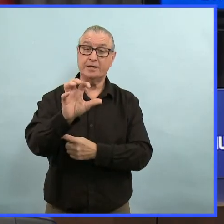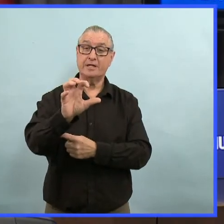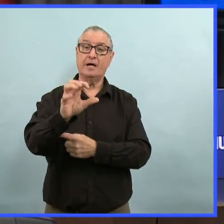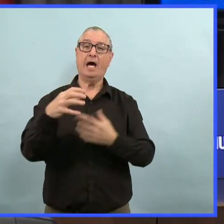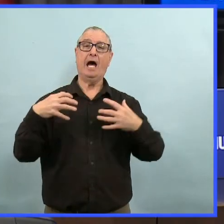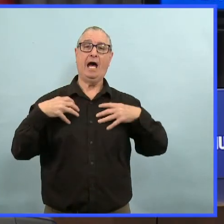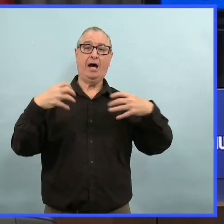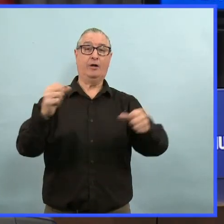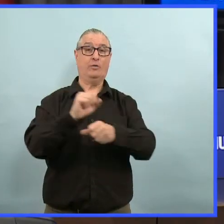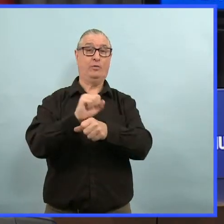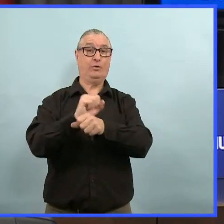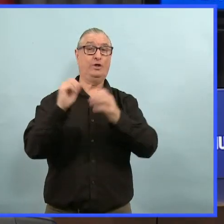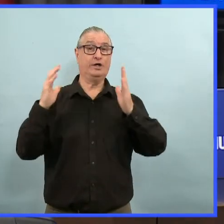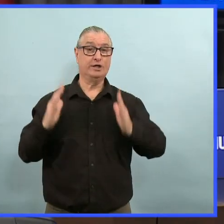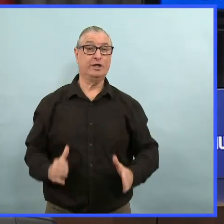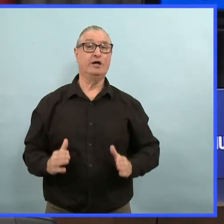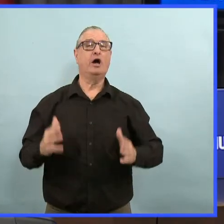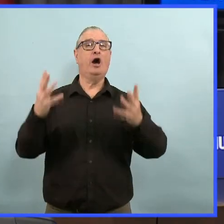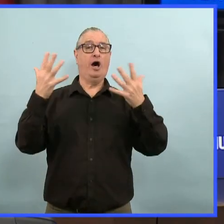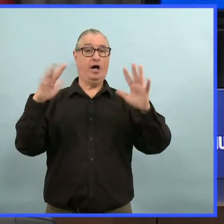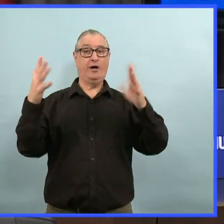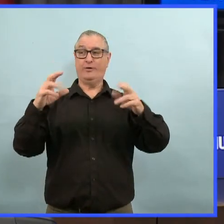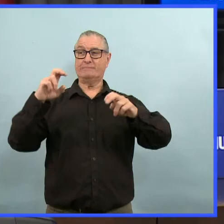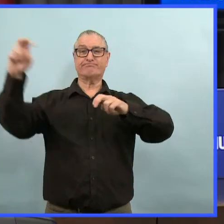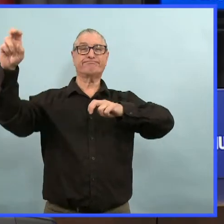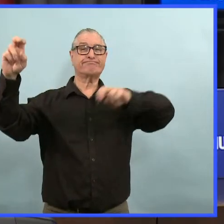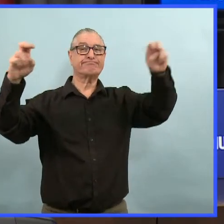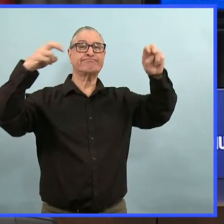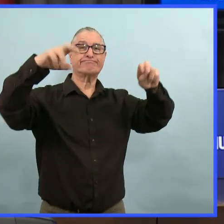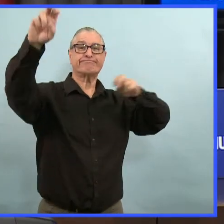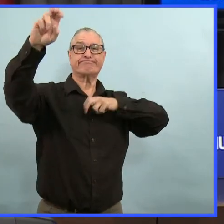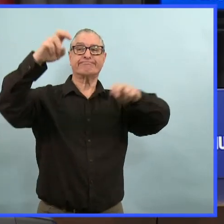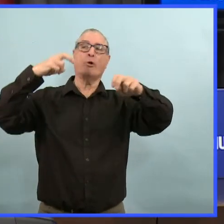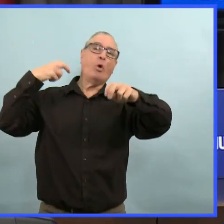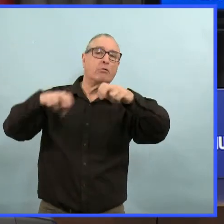we know that they want to return to their usual work and we know that their ability to go back